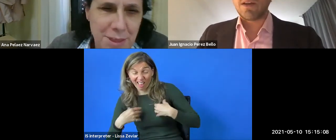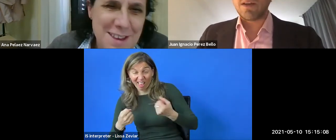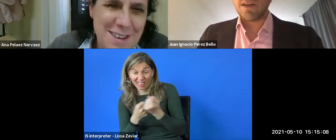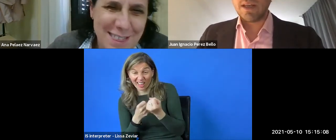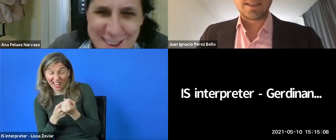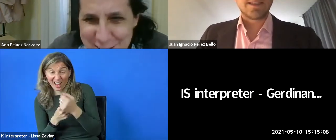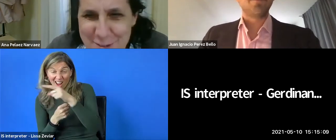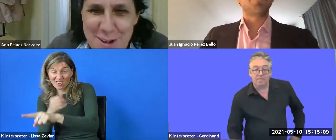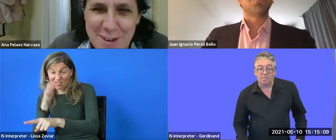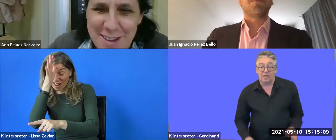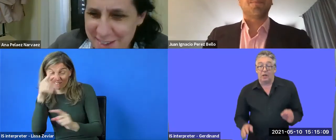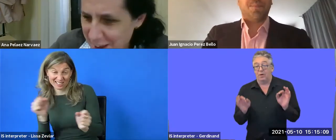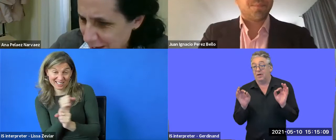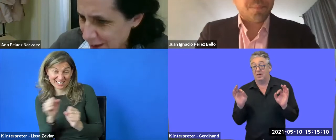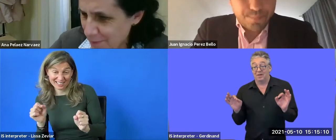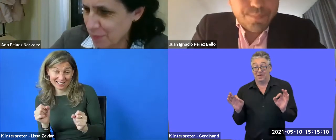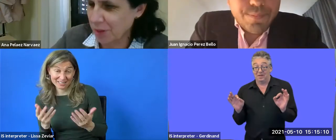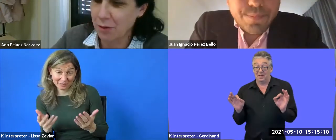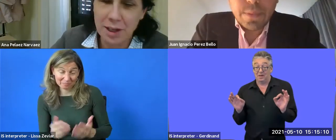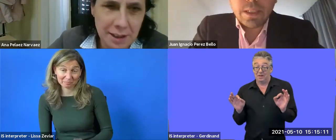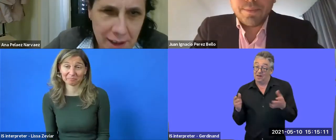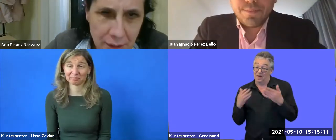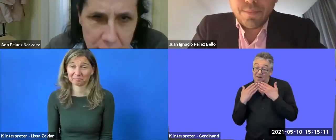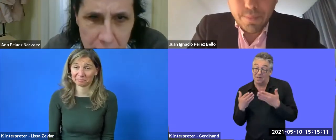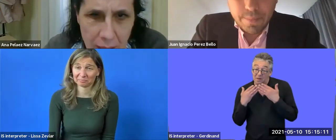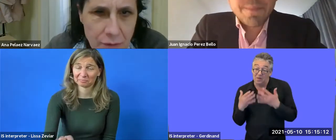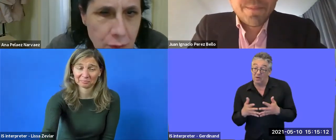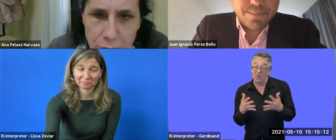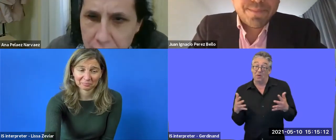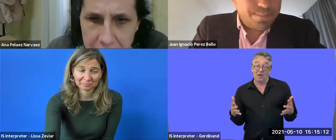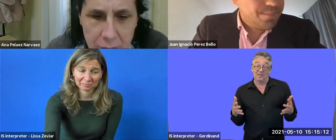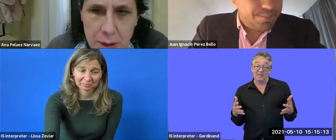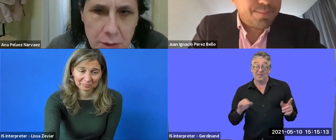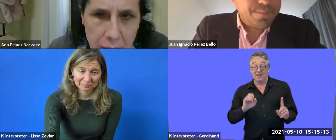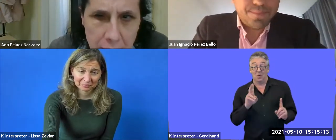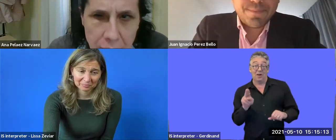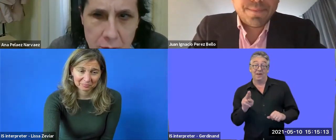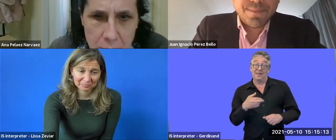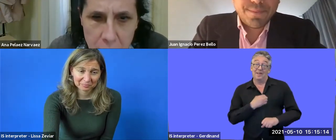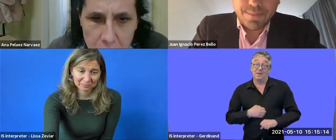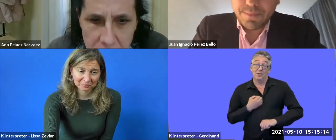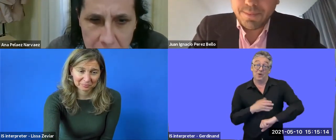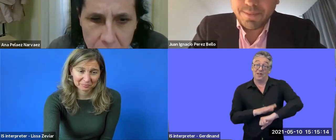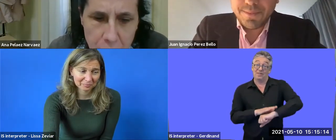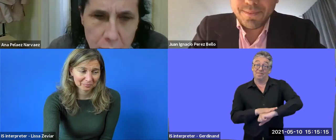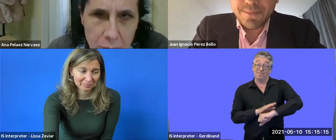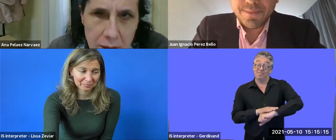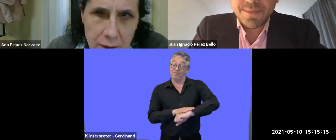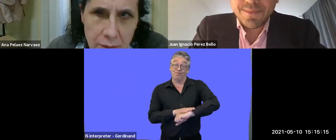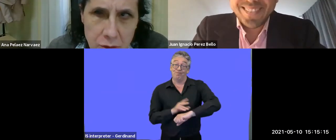Thank you very much, Juan Ignacio. We have do not have more time for your intervention.